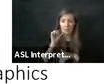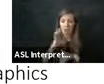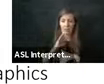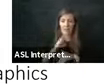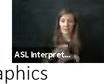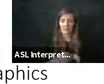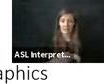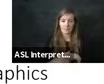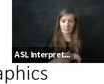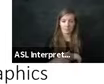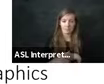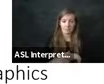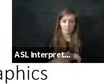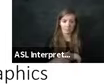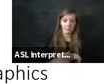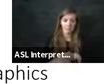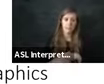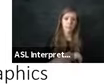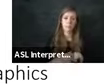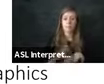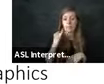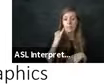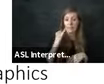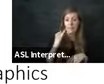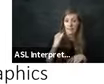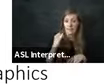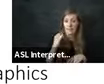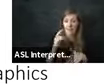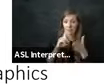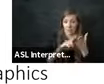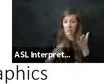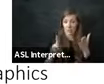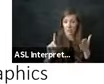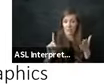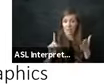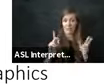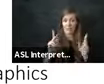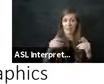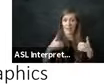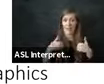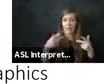When we look at underlying conditions, the majority of both groups, about nine